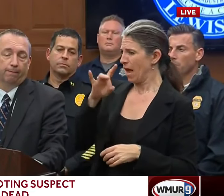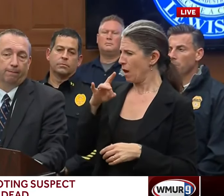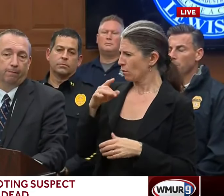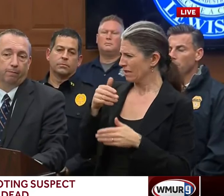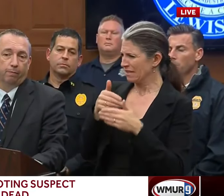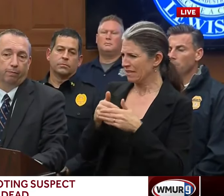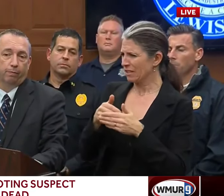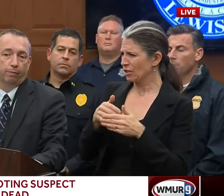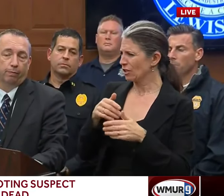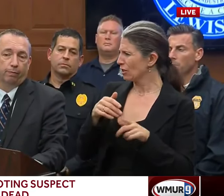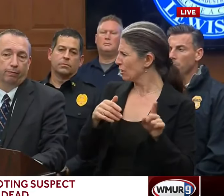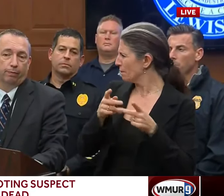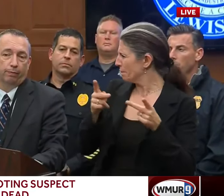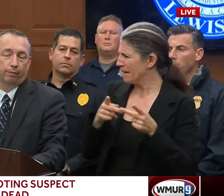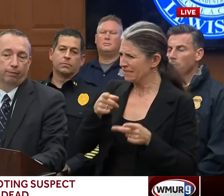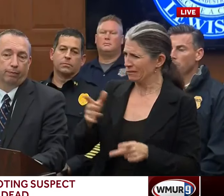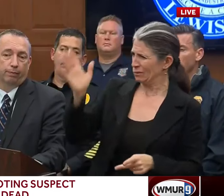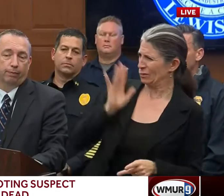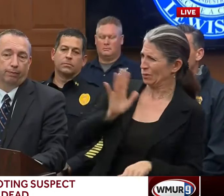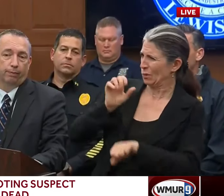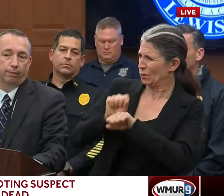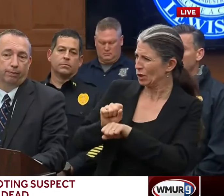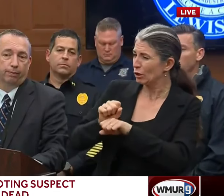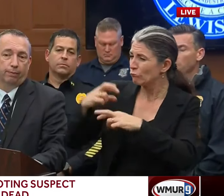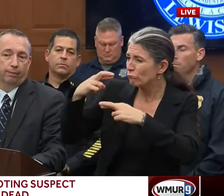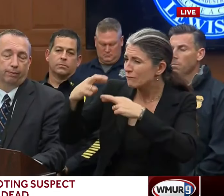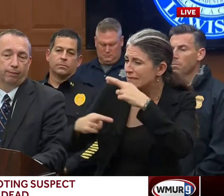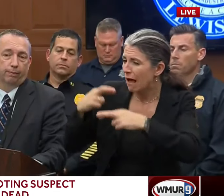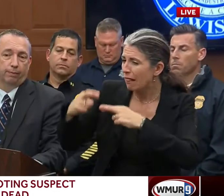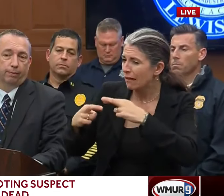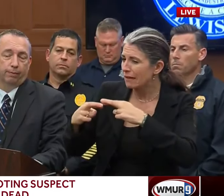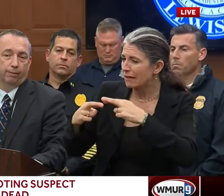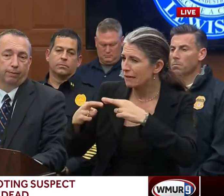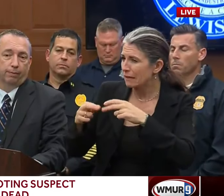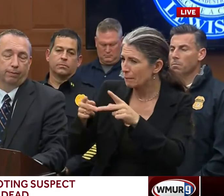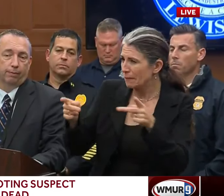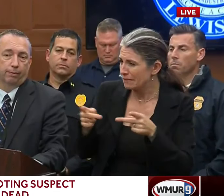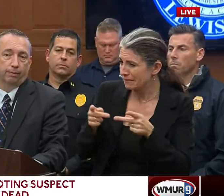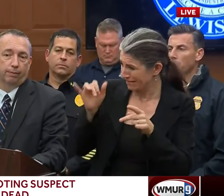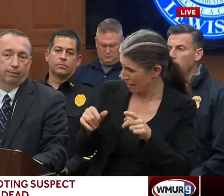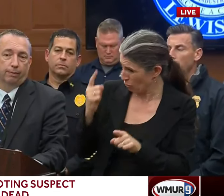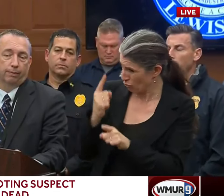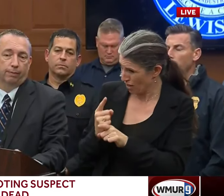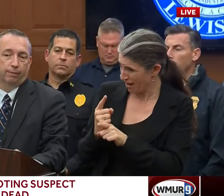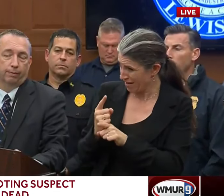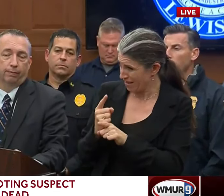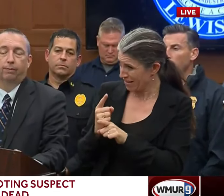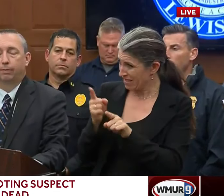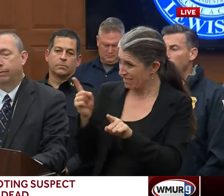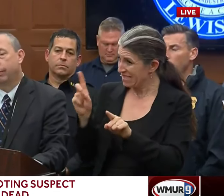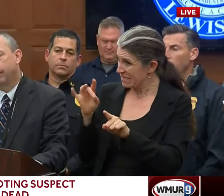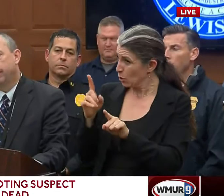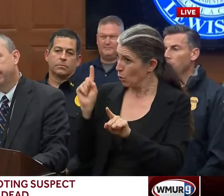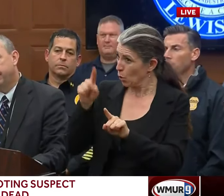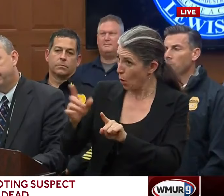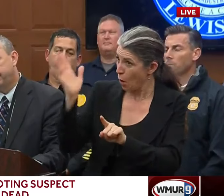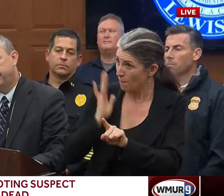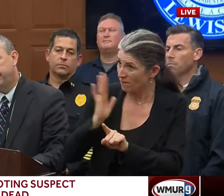WE UNDERSTAND THAT HE WAS FOUND AT RECYCLING CENTER. WHERE HE HAD PREVIOUSLY WORKED. I WAS I UNDERSTAND MORE.